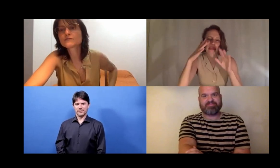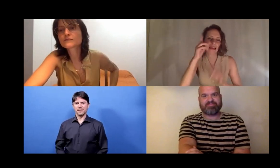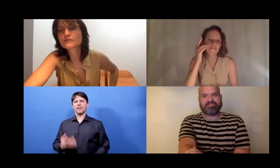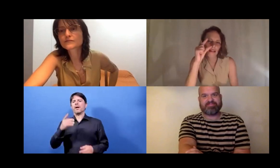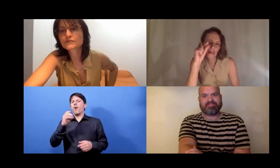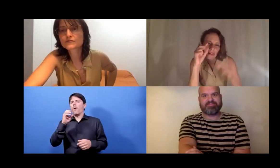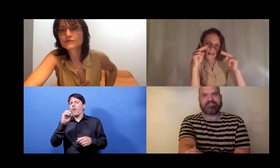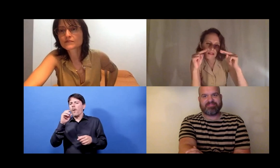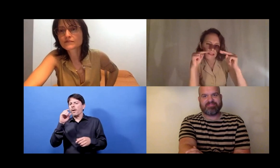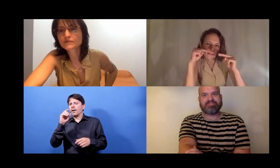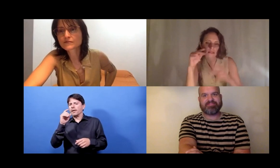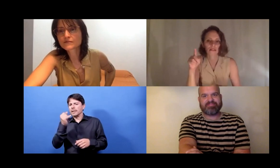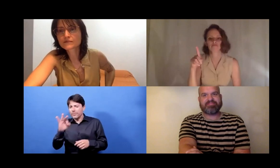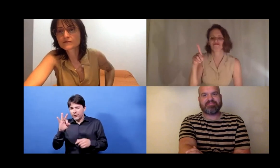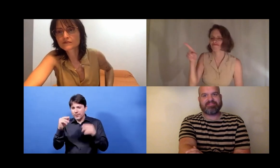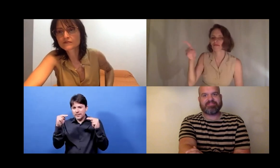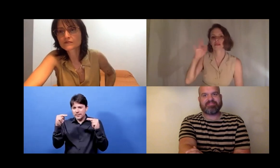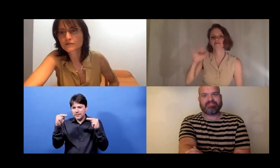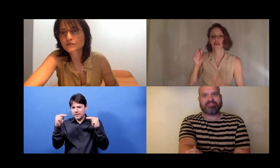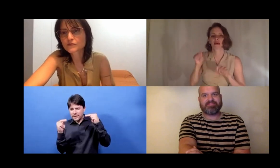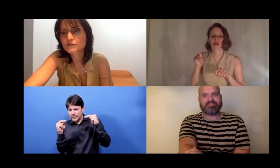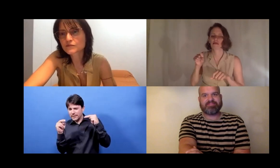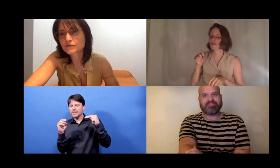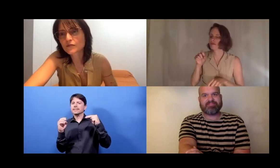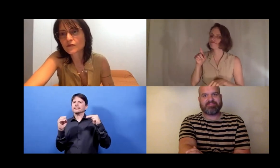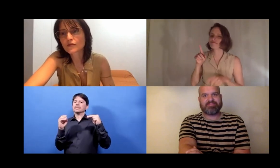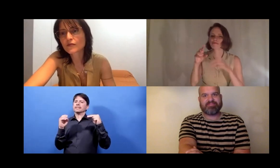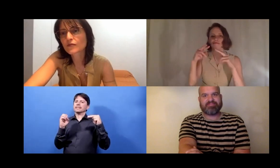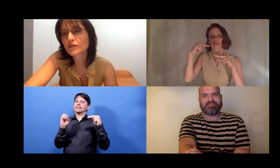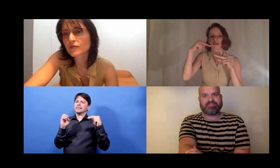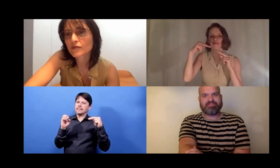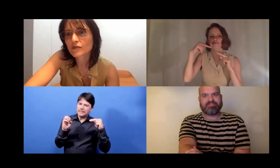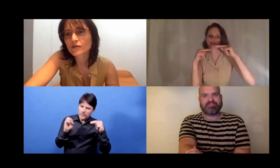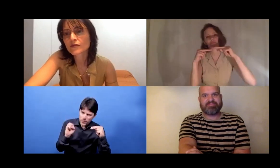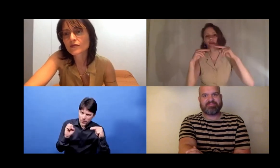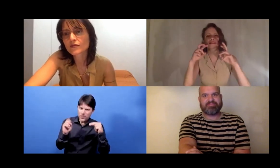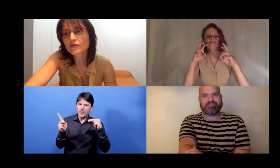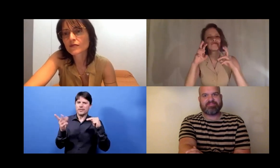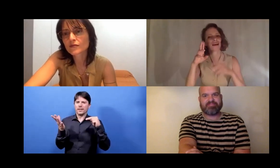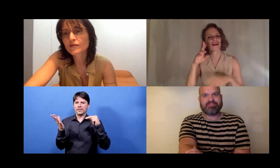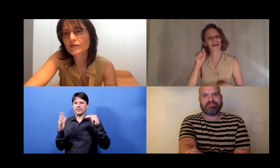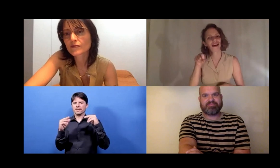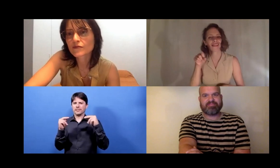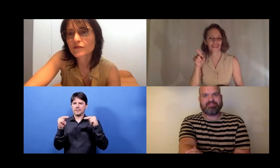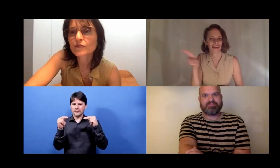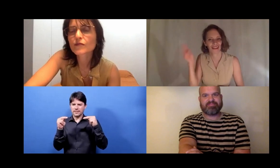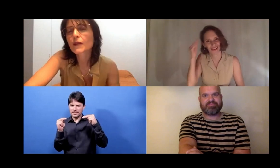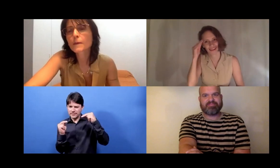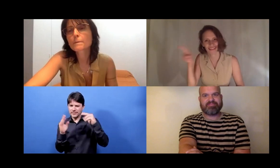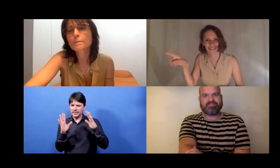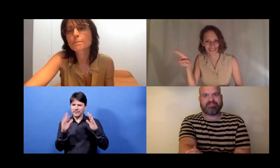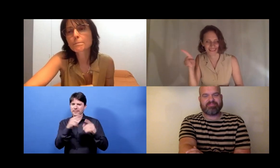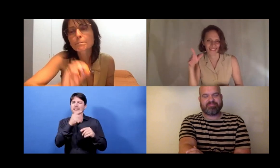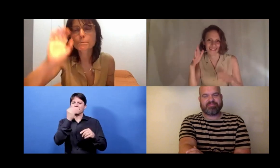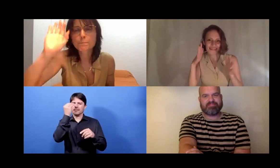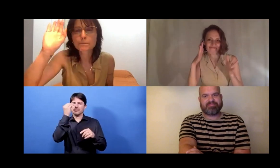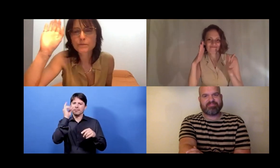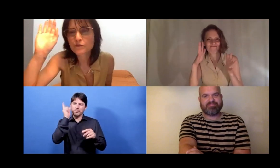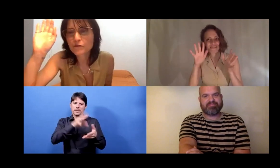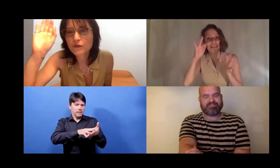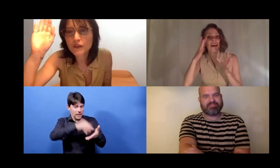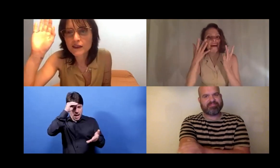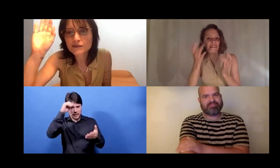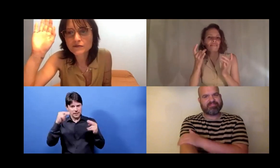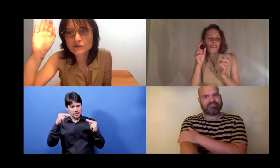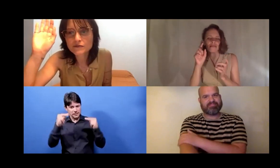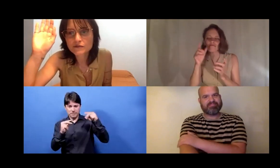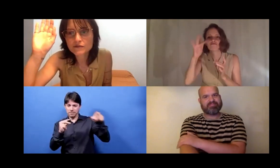Kassandra Wedel: It's exhausting. It's exhausting. Hearing people can learn, at least some.